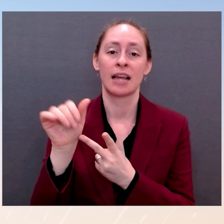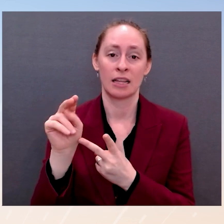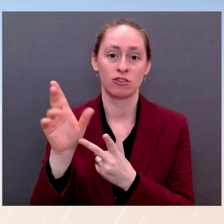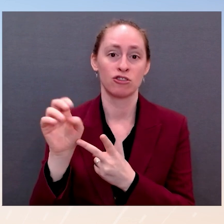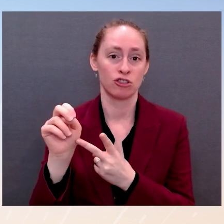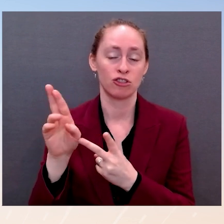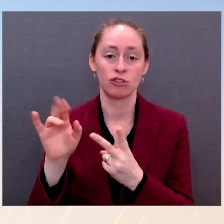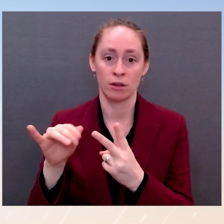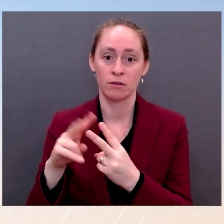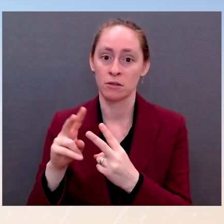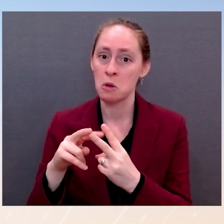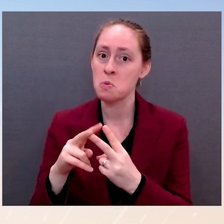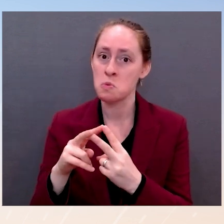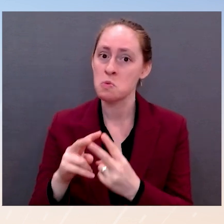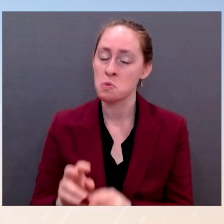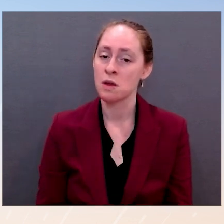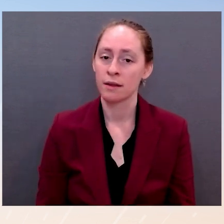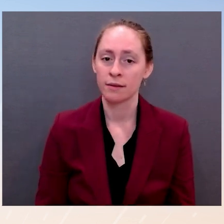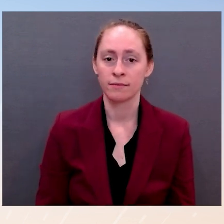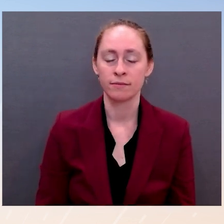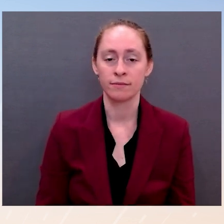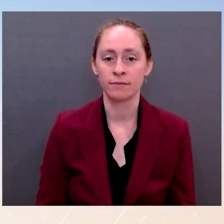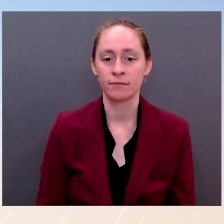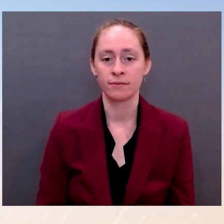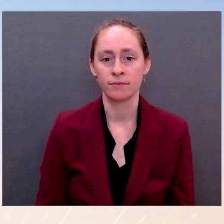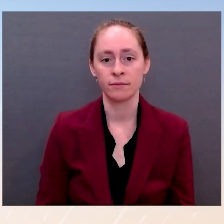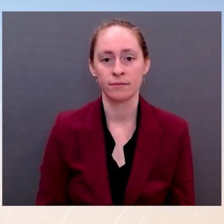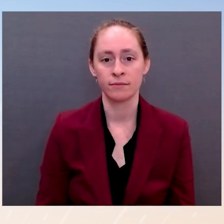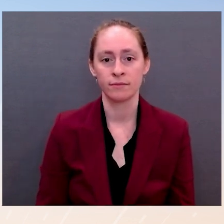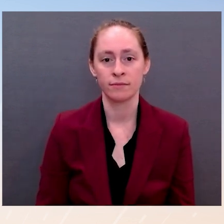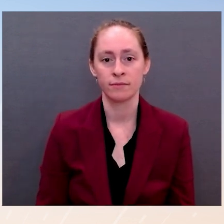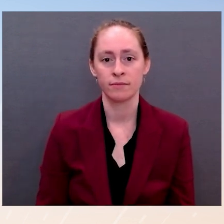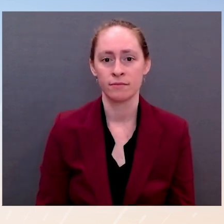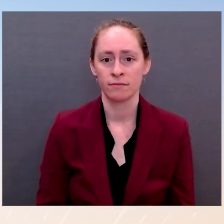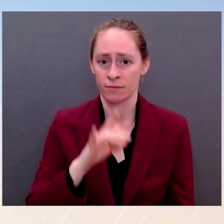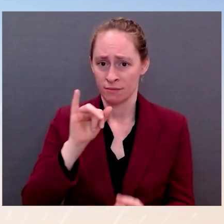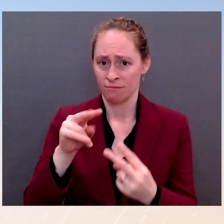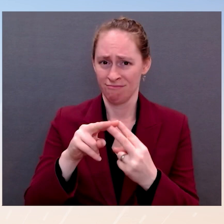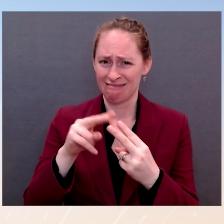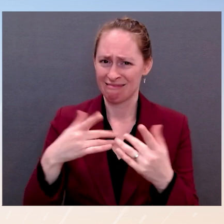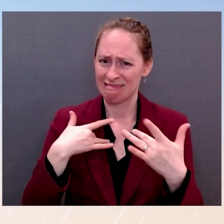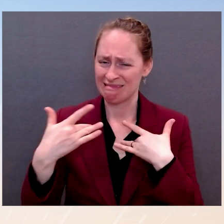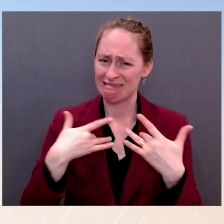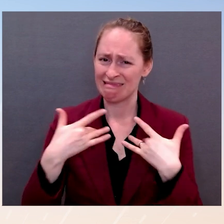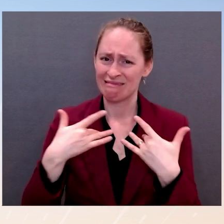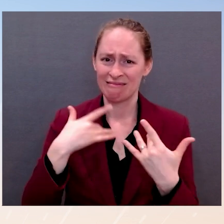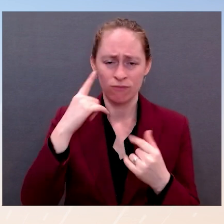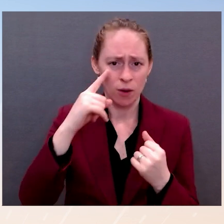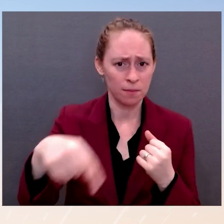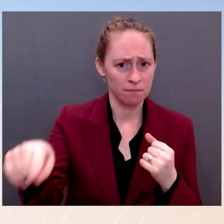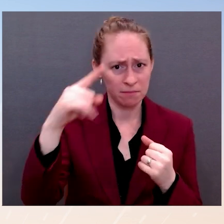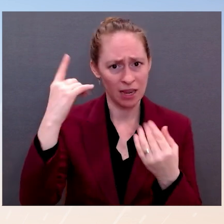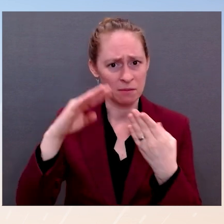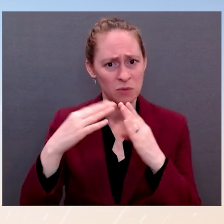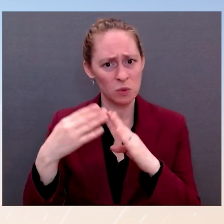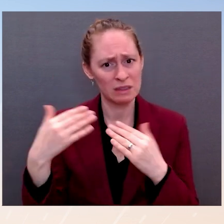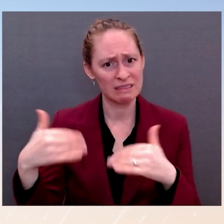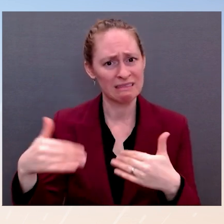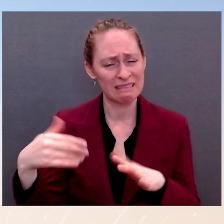those two cancers below the belt. They're at higher risk for black people more likely to die and have these disparities.